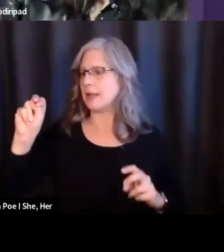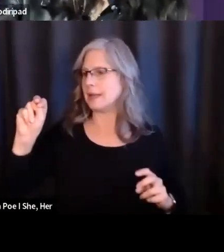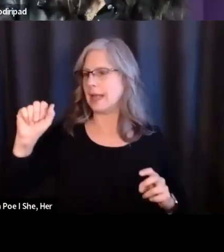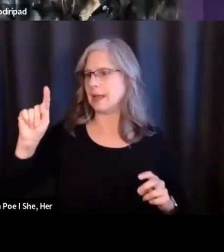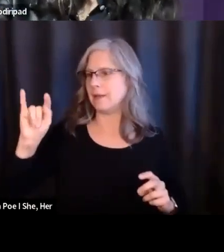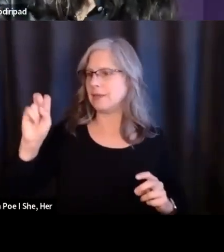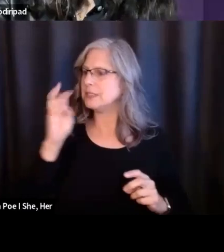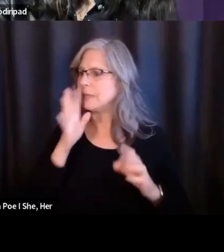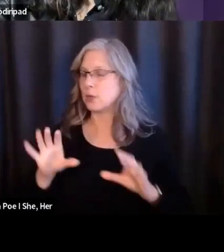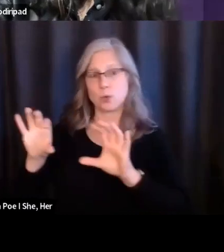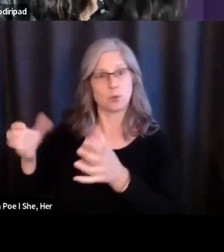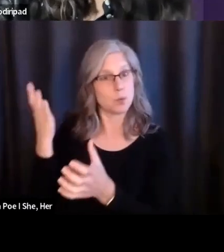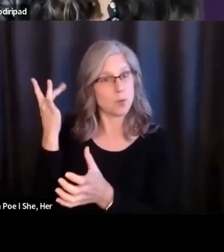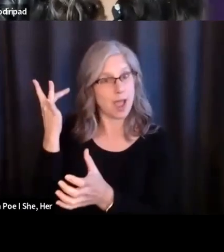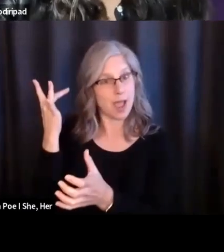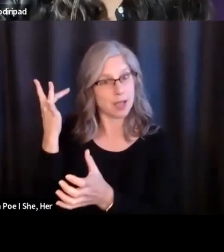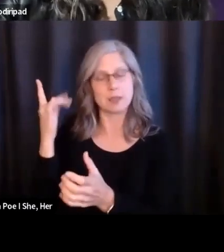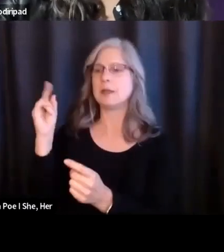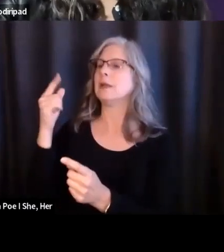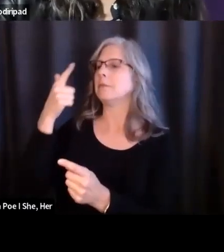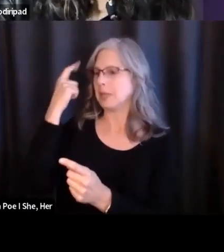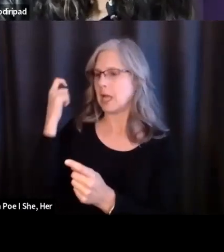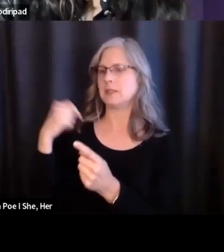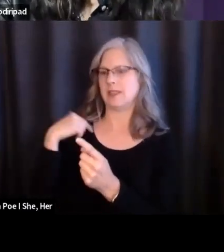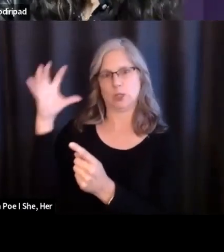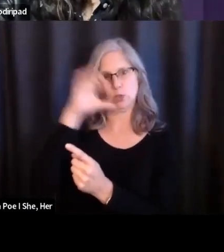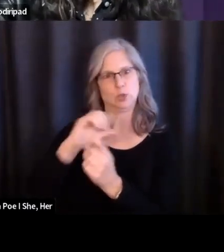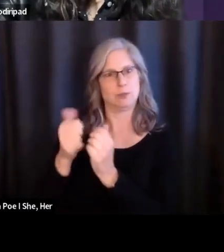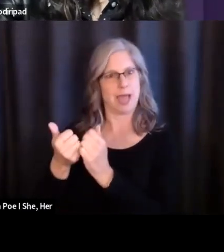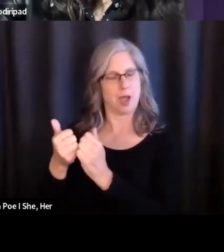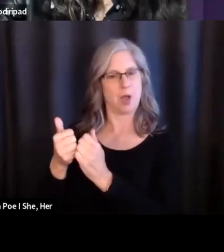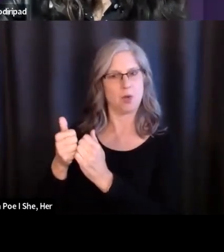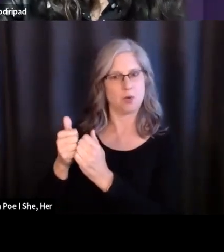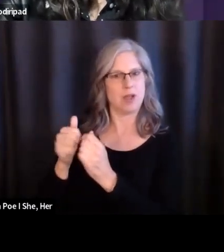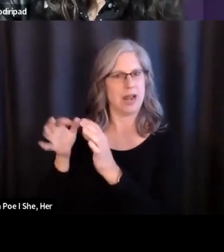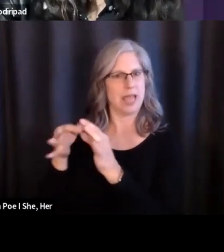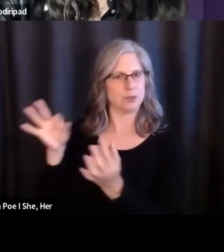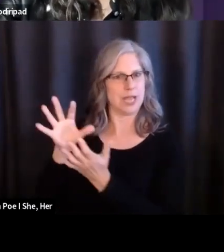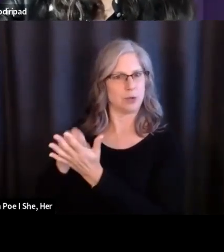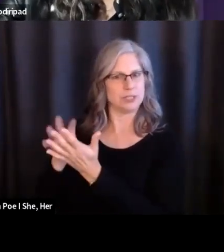is because of assumptions about how language acquisition works and a lot of assumptions that maybe are not empirically based.